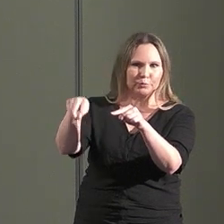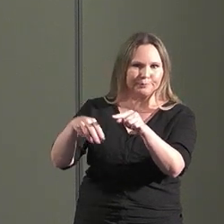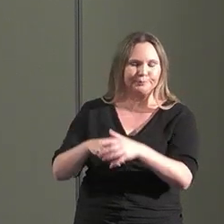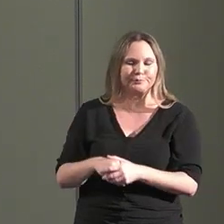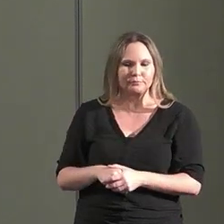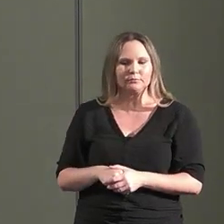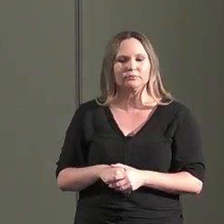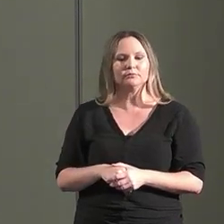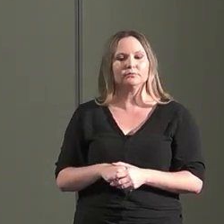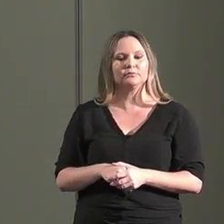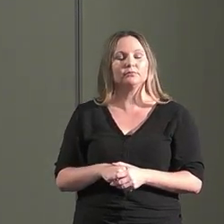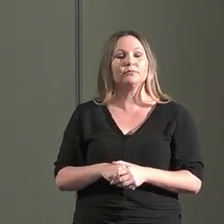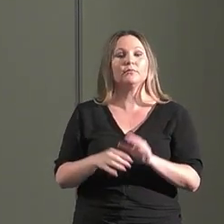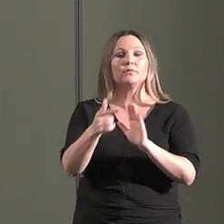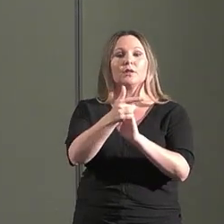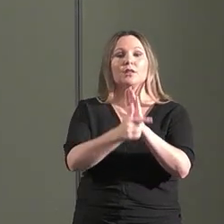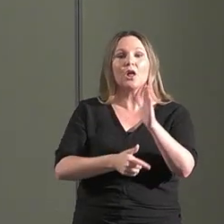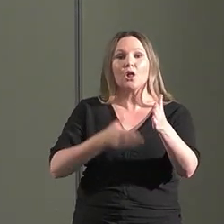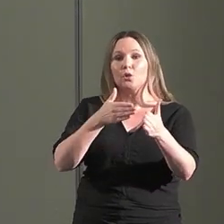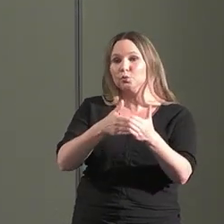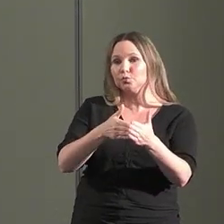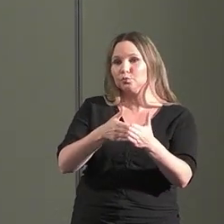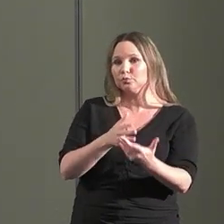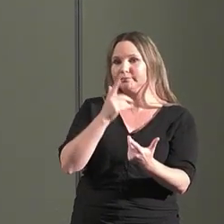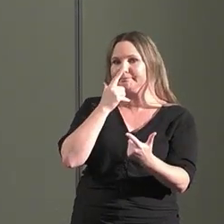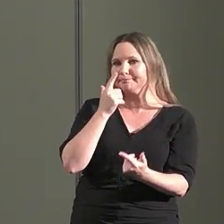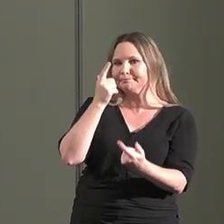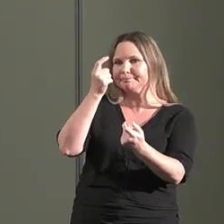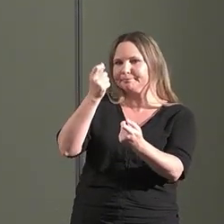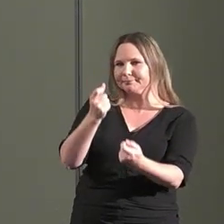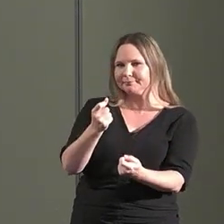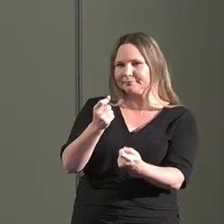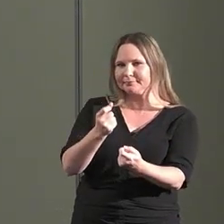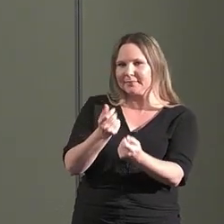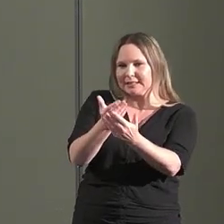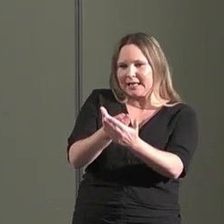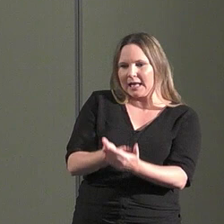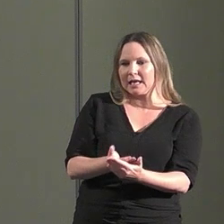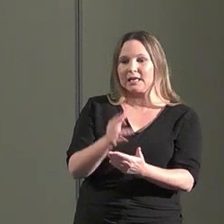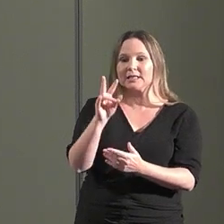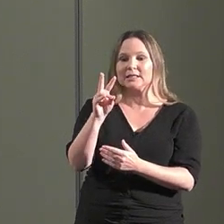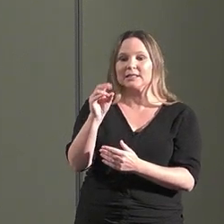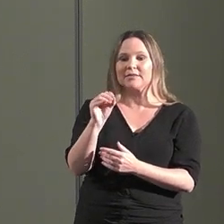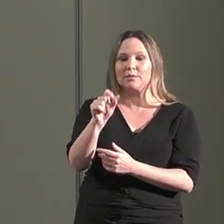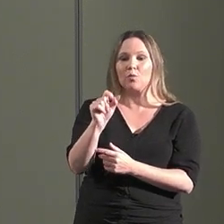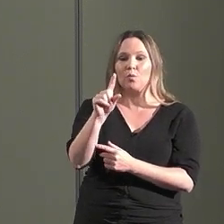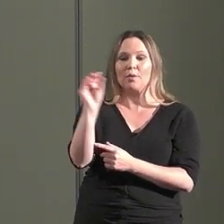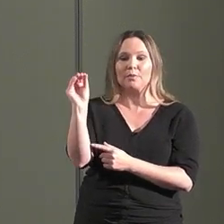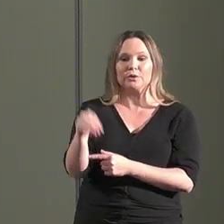And those lawsuits interesting just the data about those, 70.1% were against Doctorate